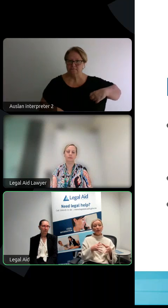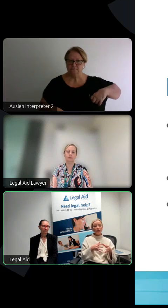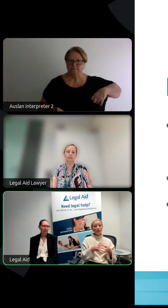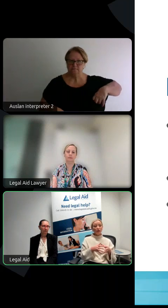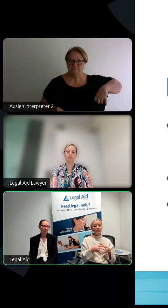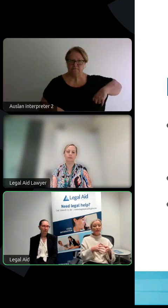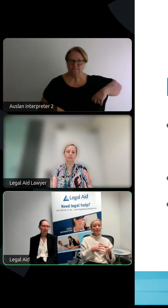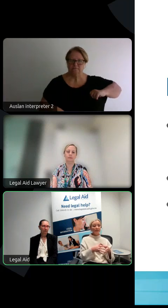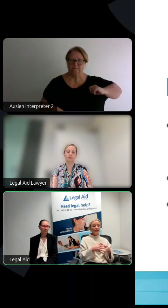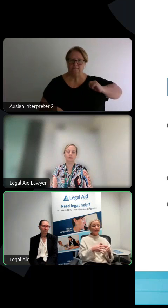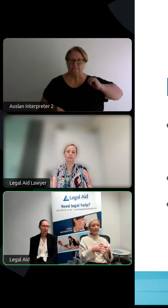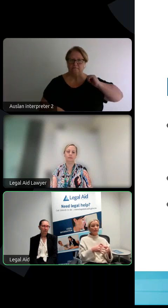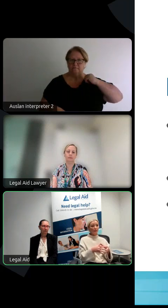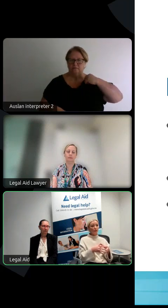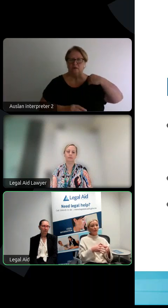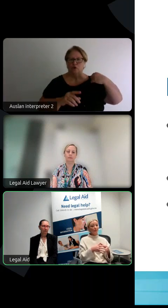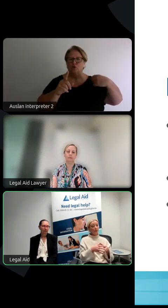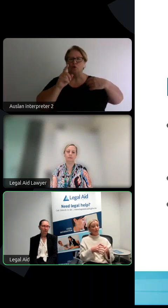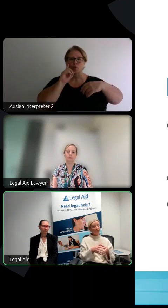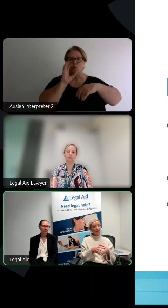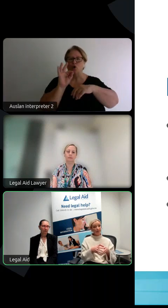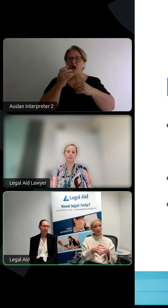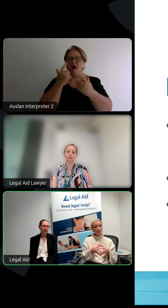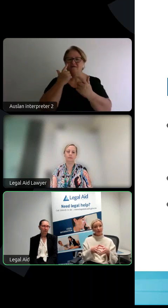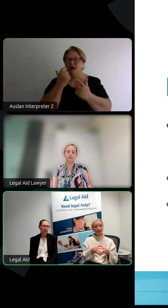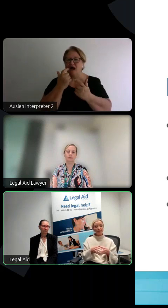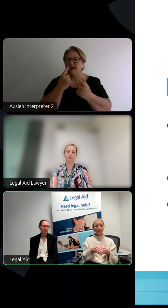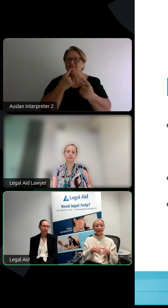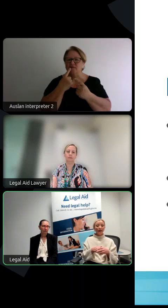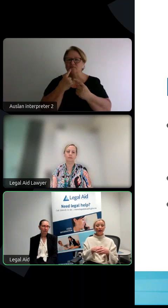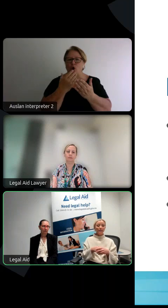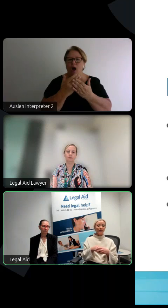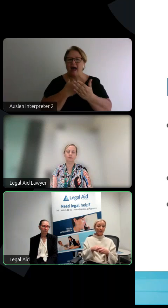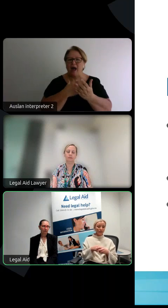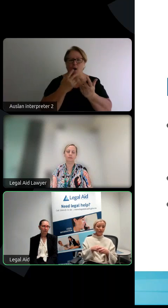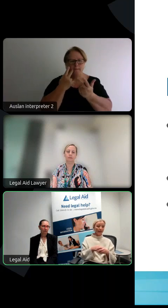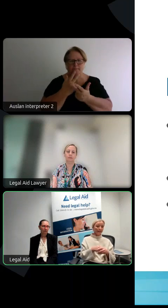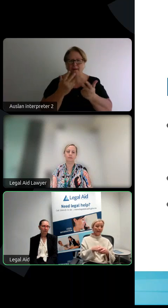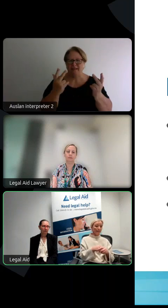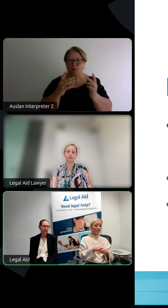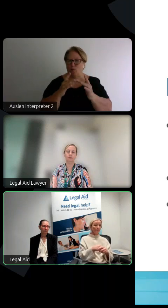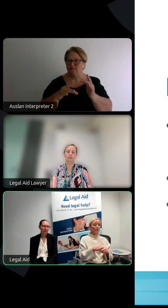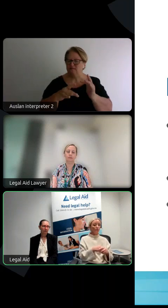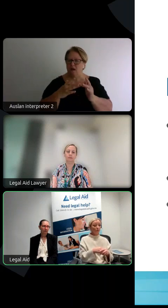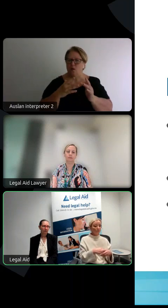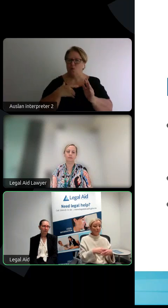you're not going to find any information on our public facing website. Um and we do that um for